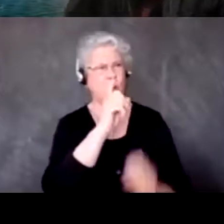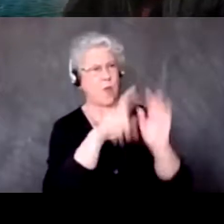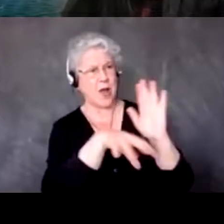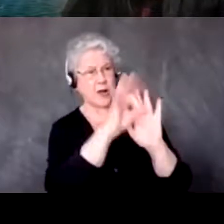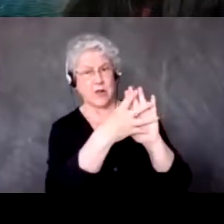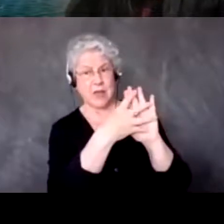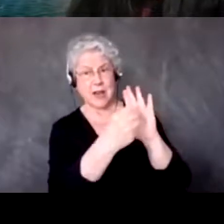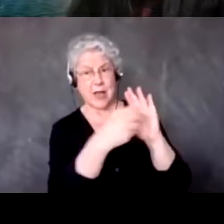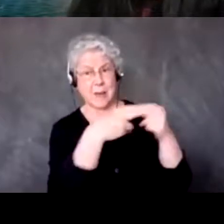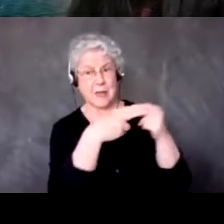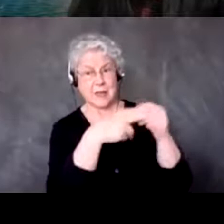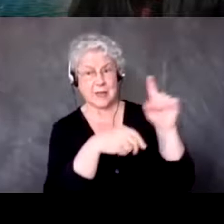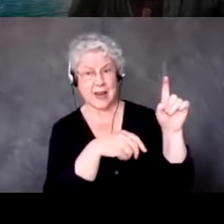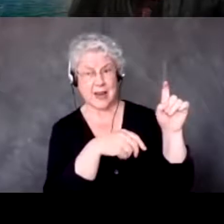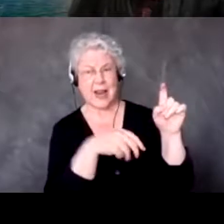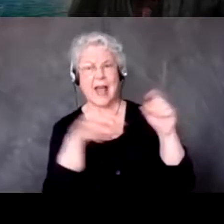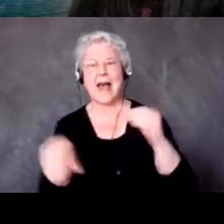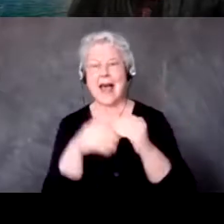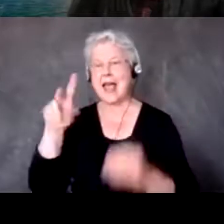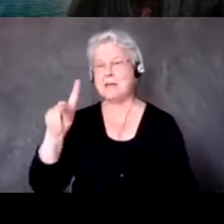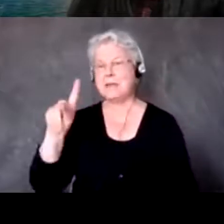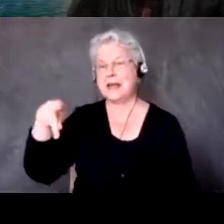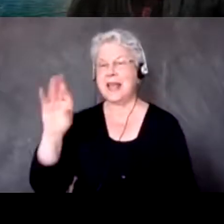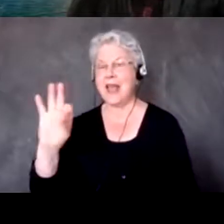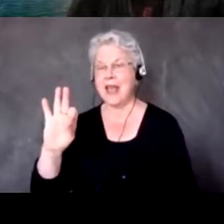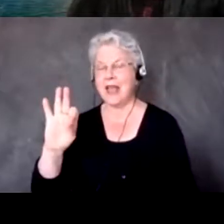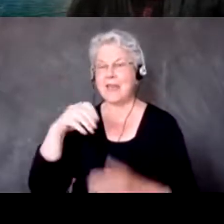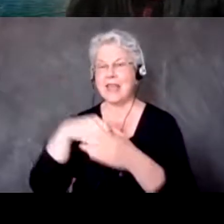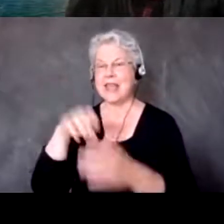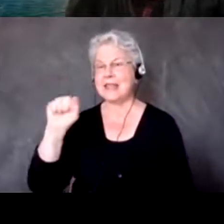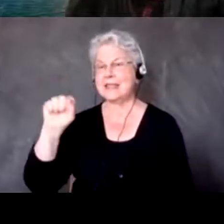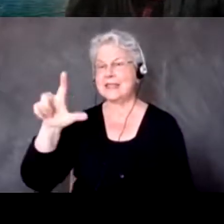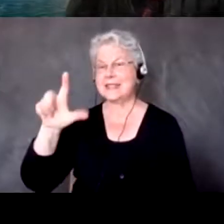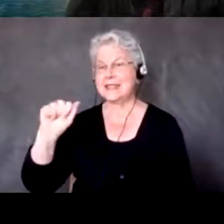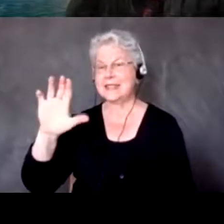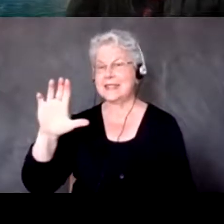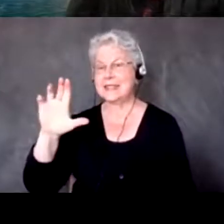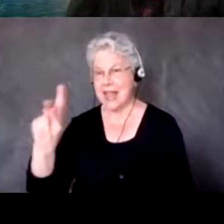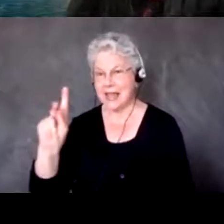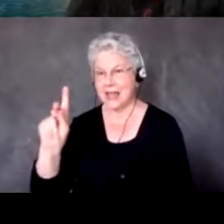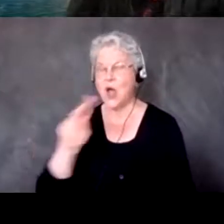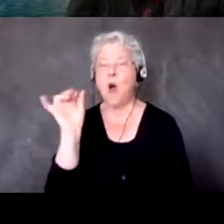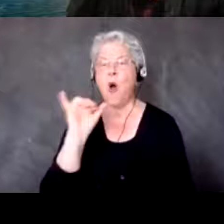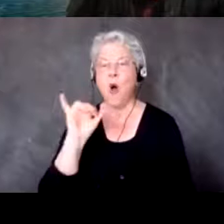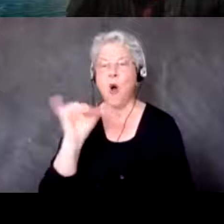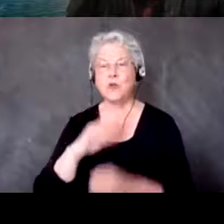I did put a PDF version of the slides in Slack and they will also be on the CCP workshop